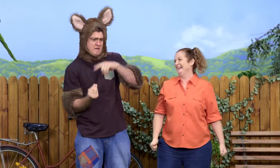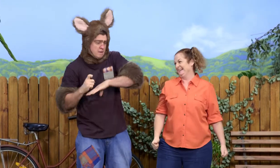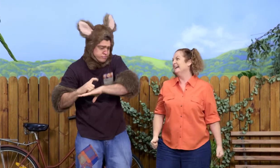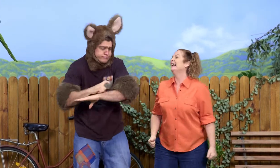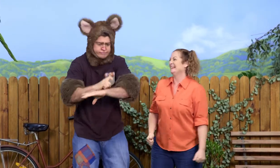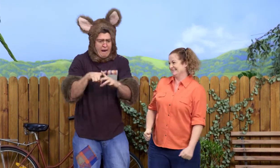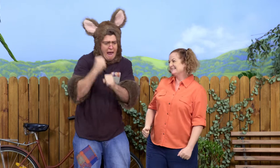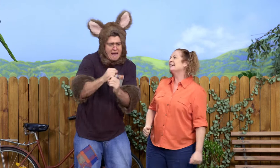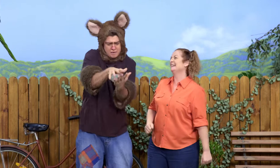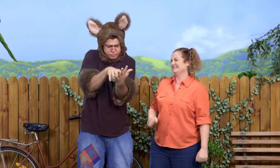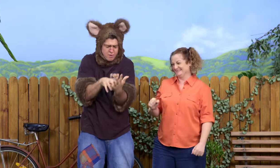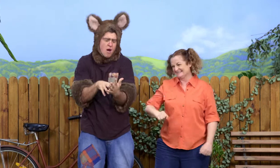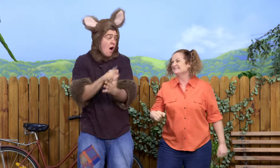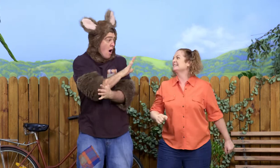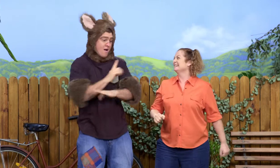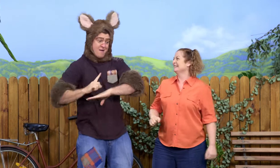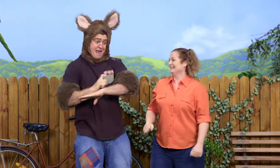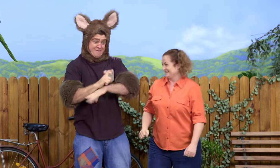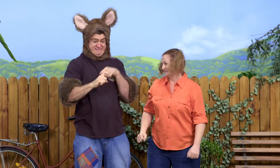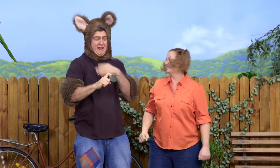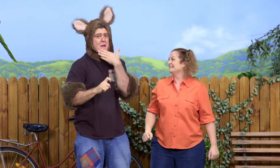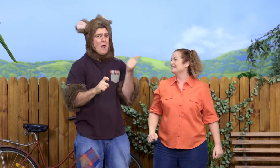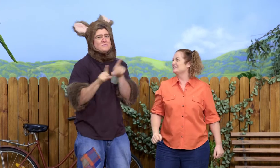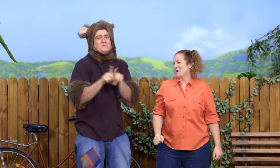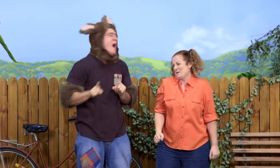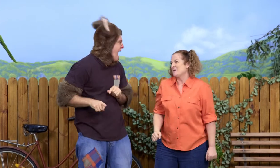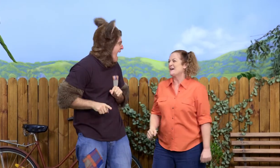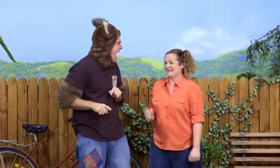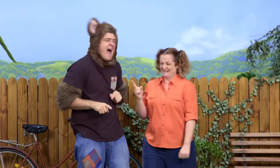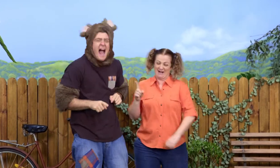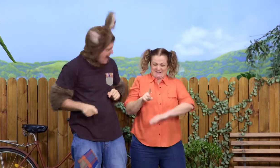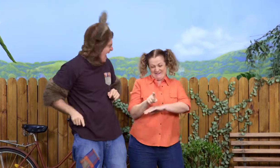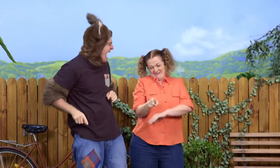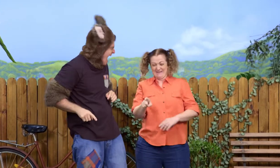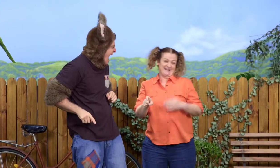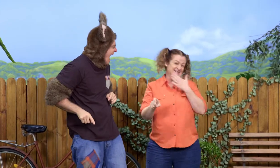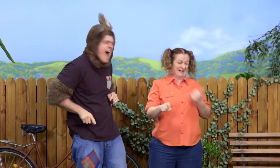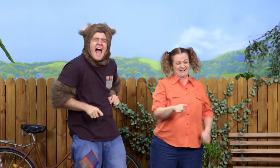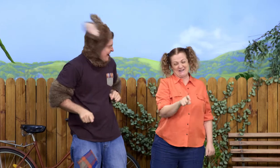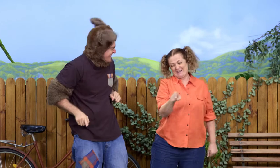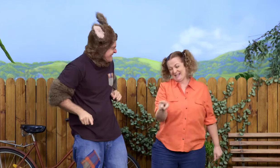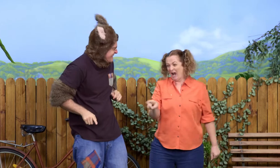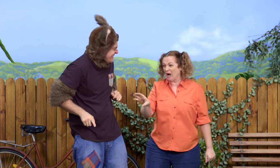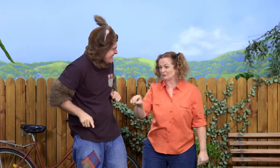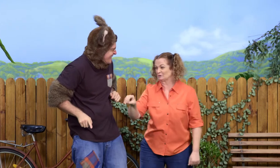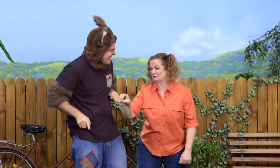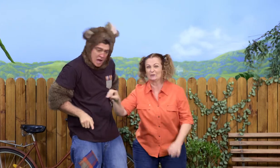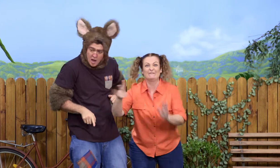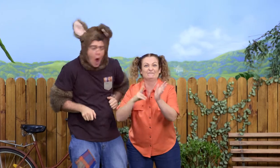and caterpillars and eggs - and caterpillars are nice too. That's right. Caterpillars ARE nice.